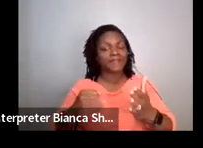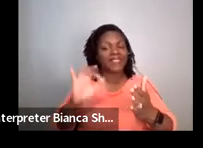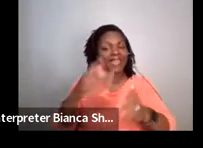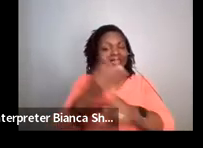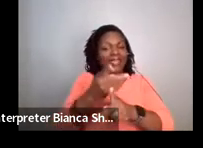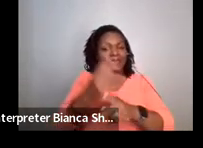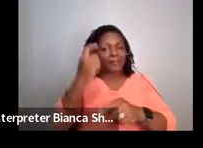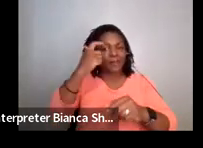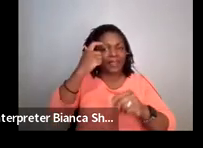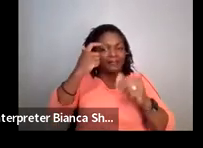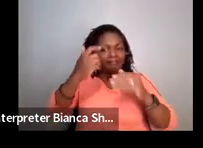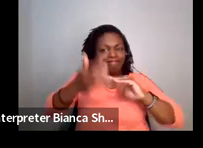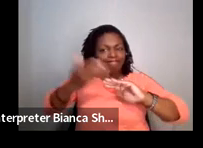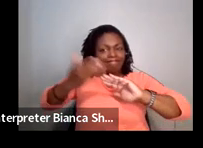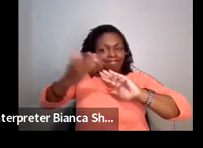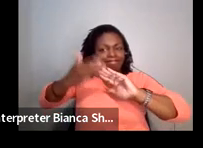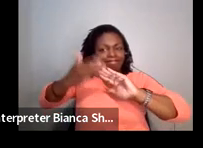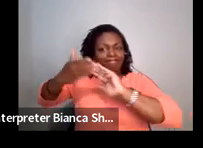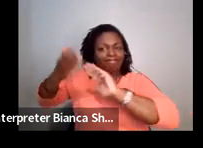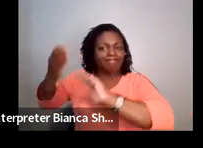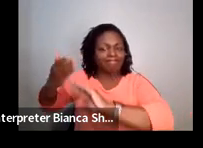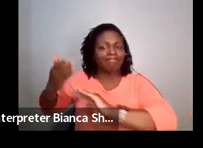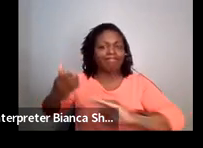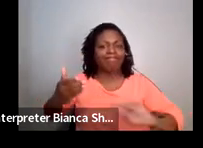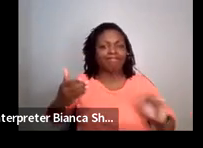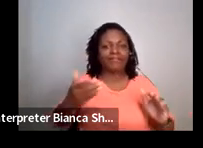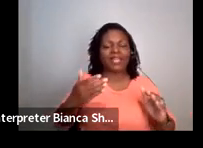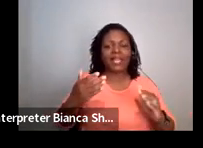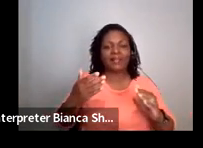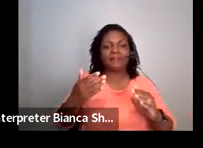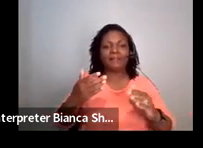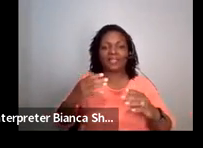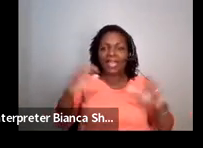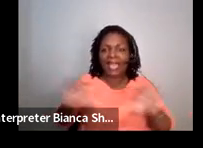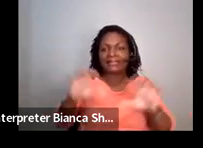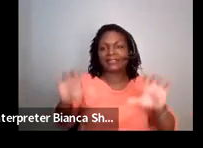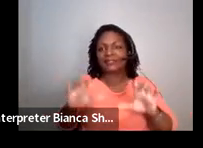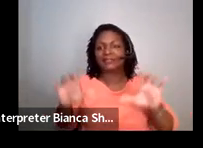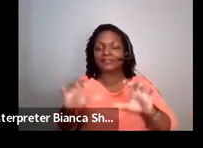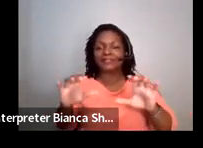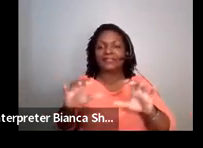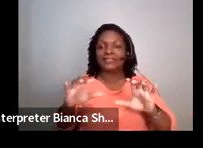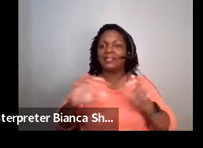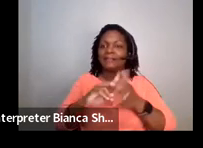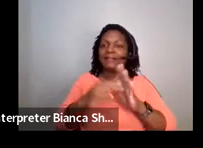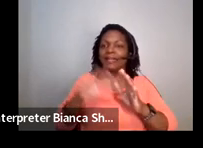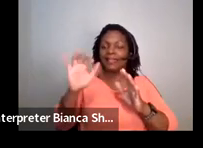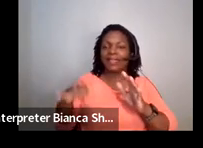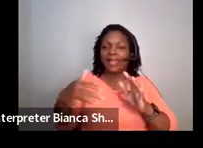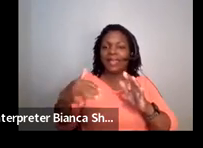Mental activity prevents decline again doing new things in new ways I don't care if all they're doing this household chores.